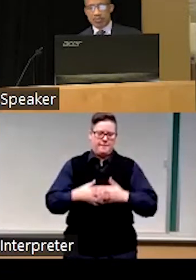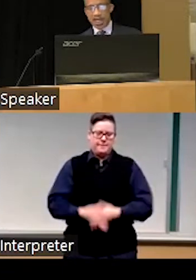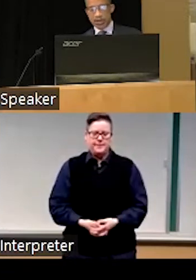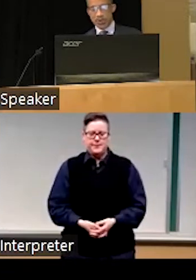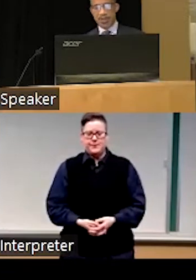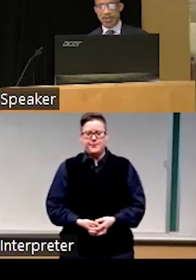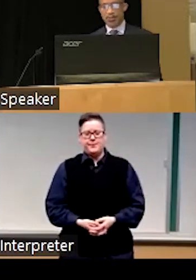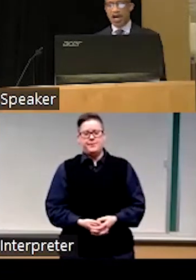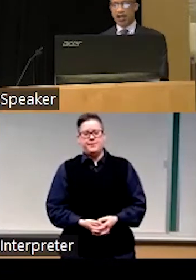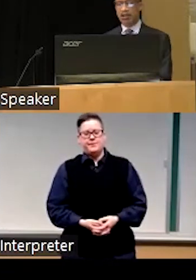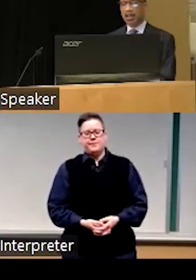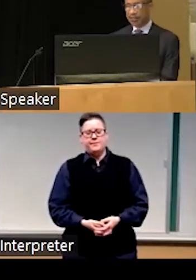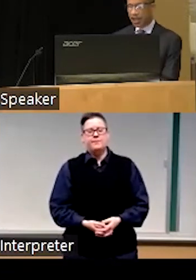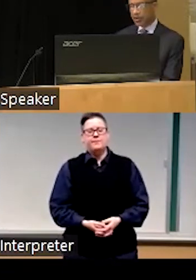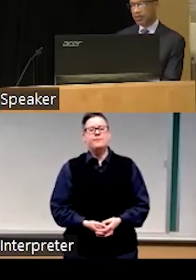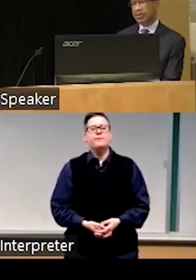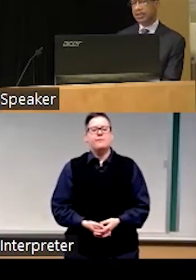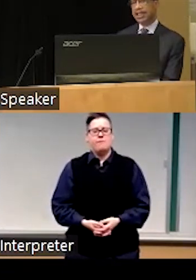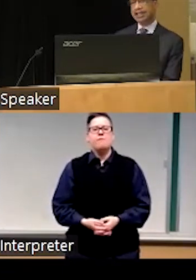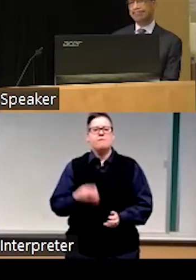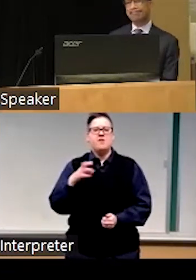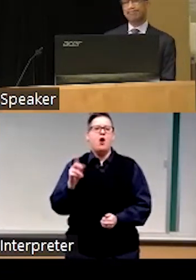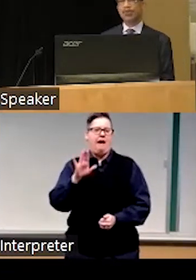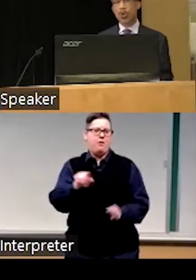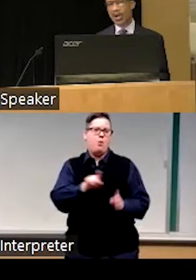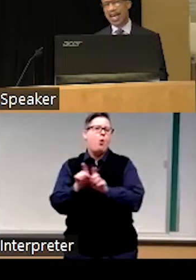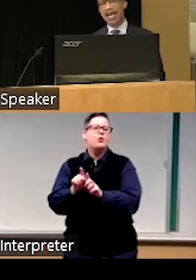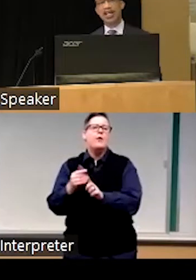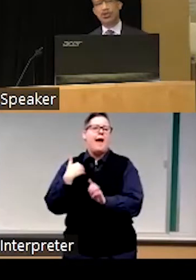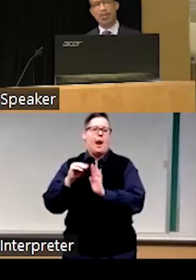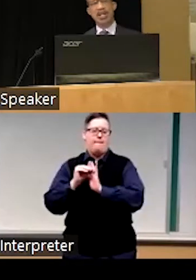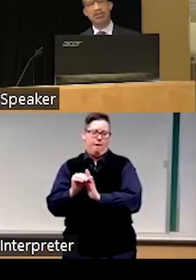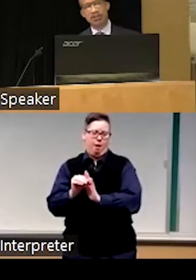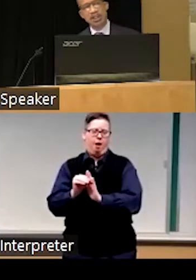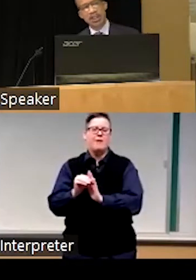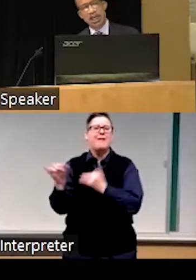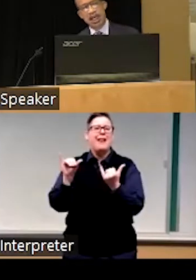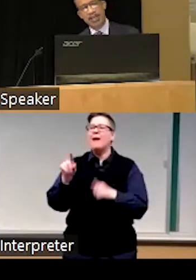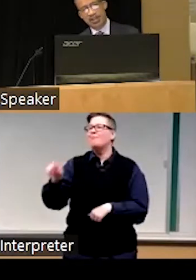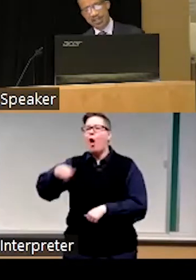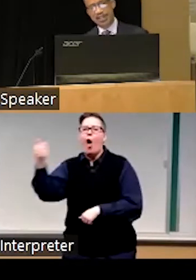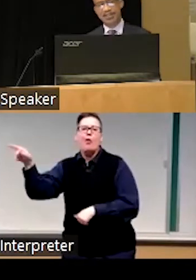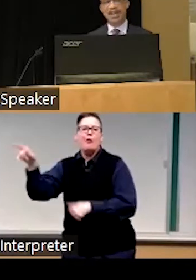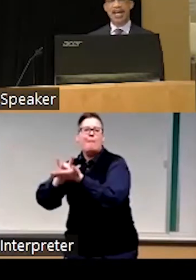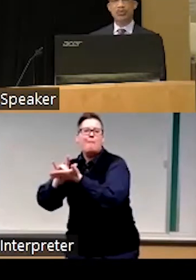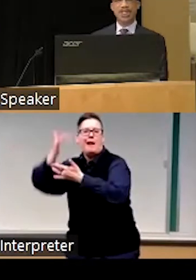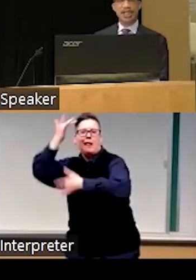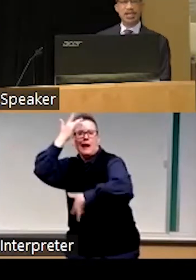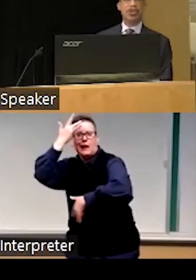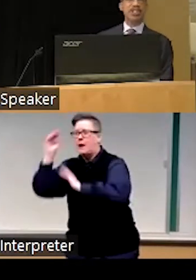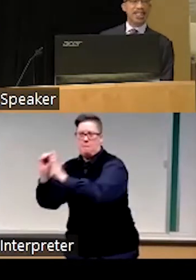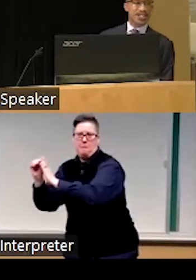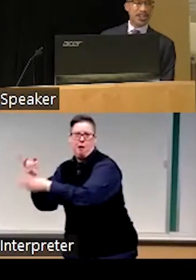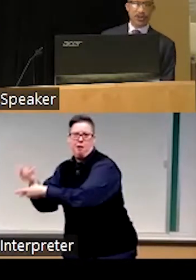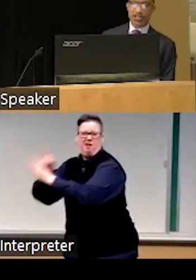he used the the model of other um organic or medical uh illnesses that we typically consider